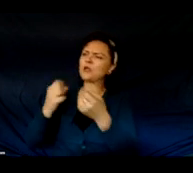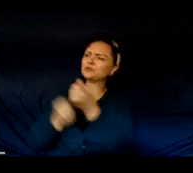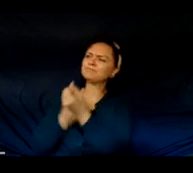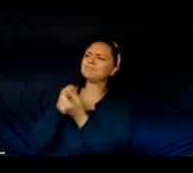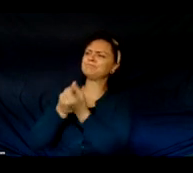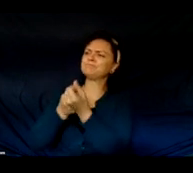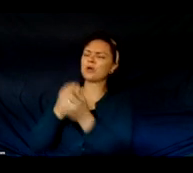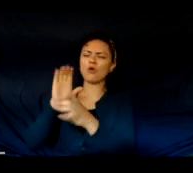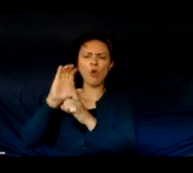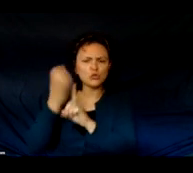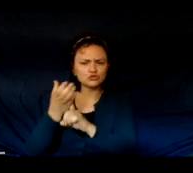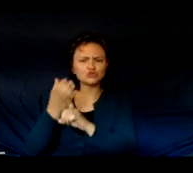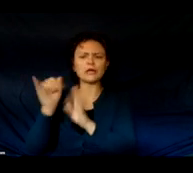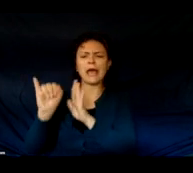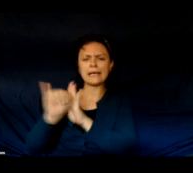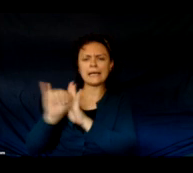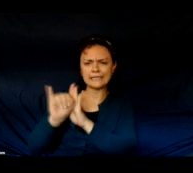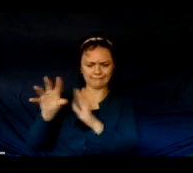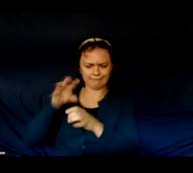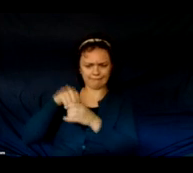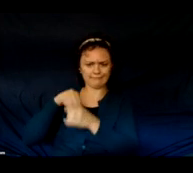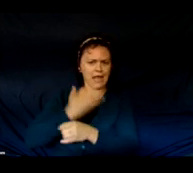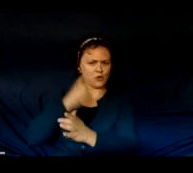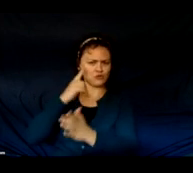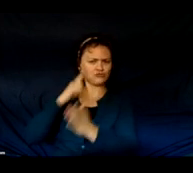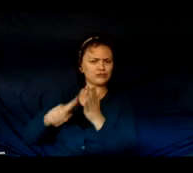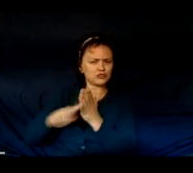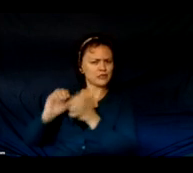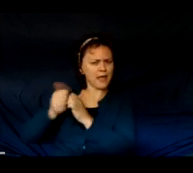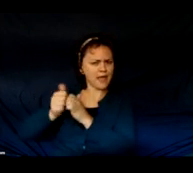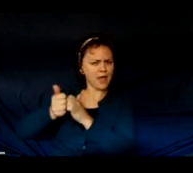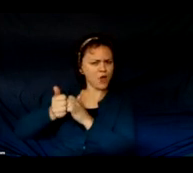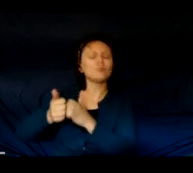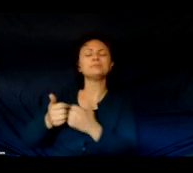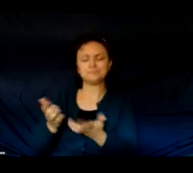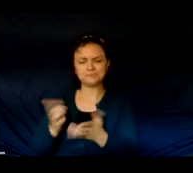Within our research, our entire center,